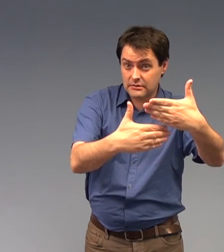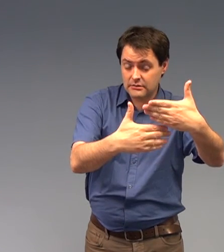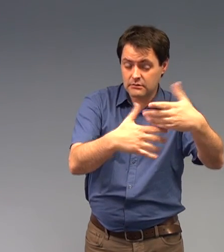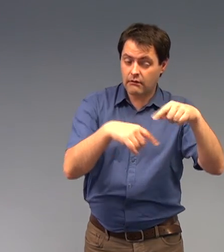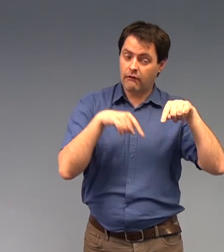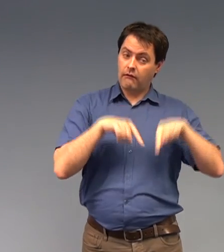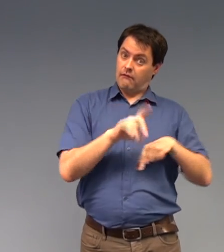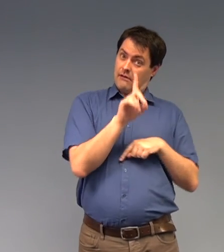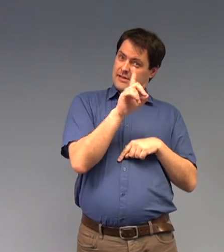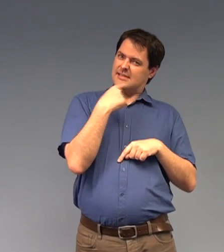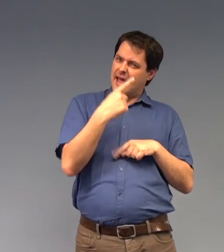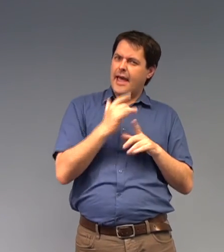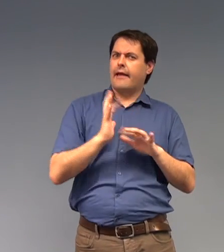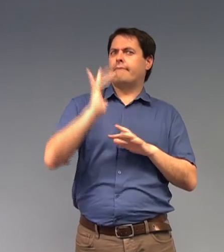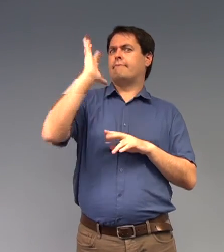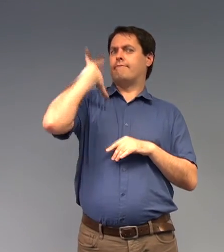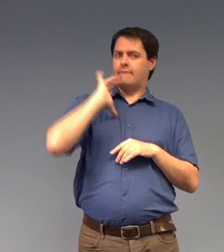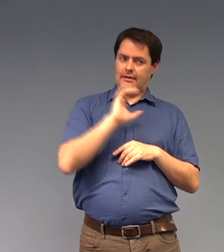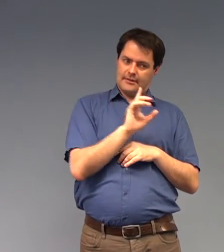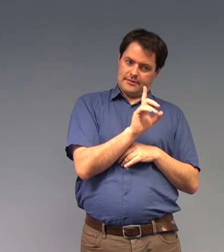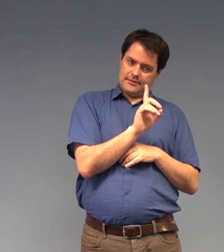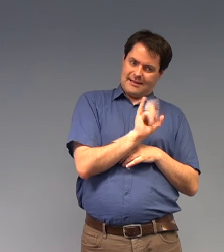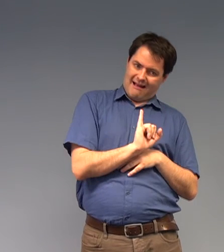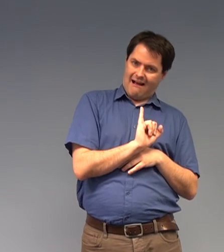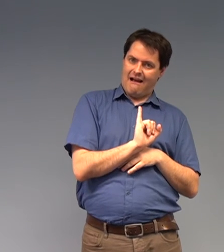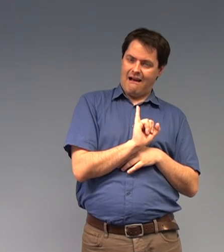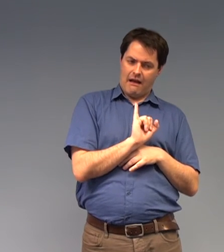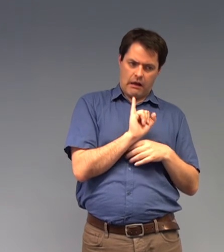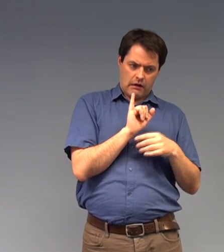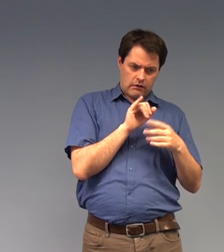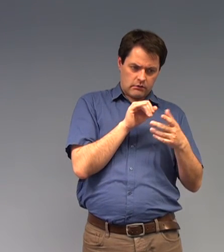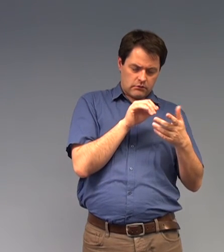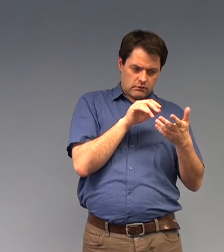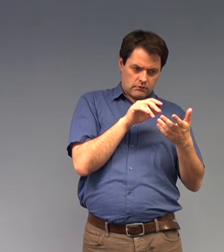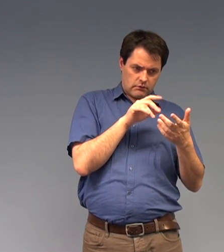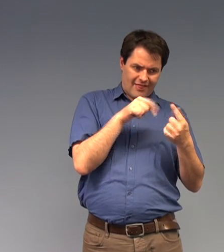It may be because the process is different.